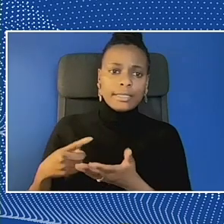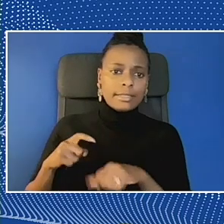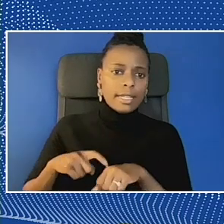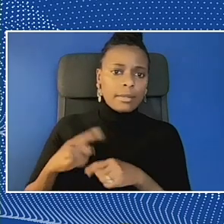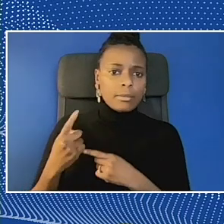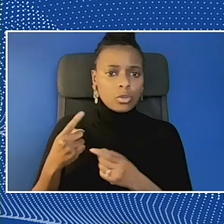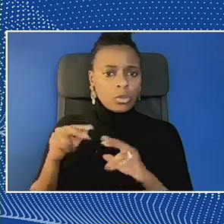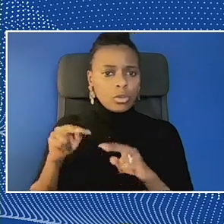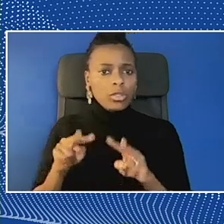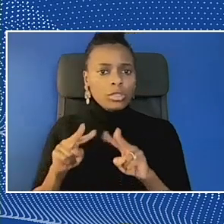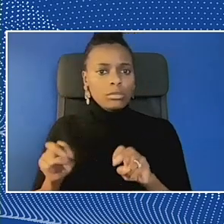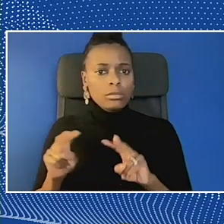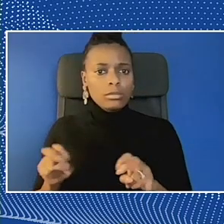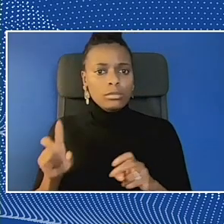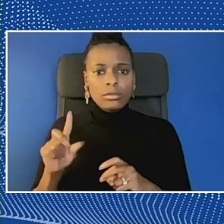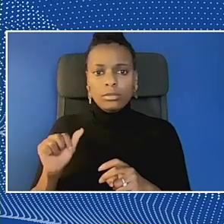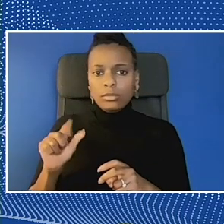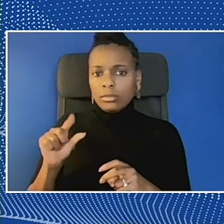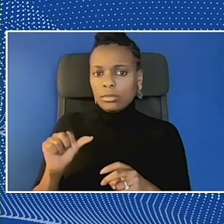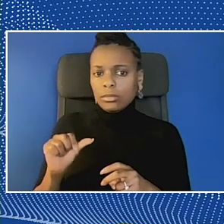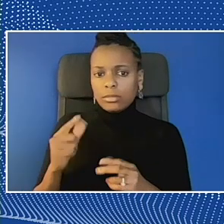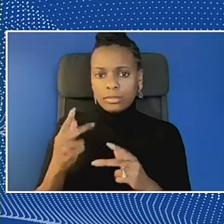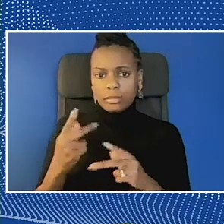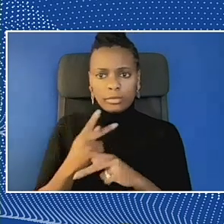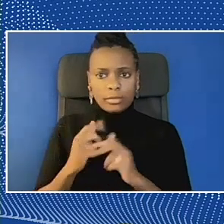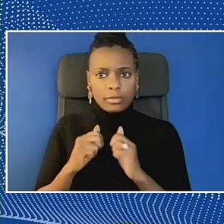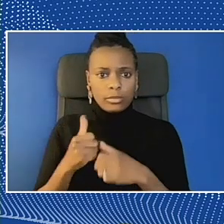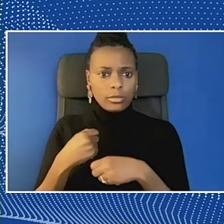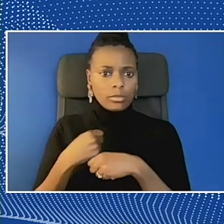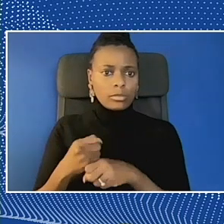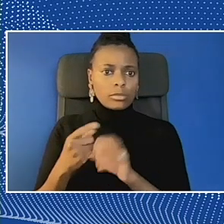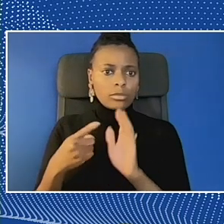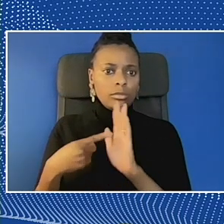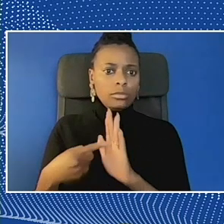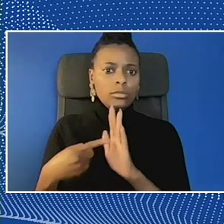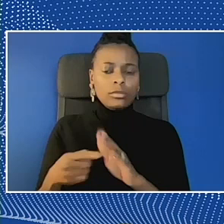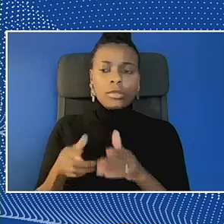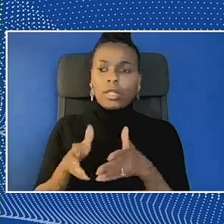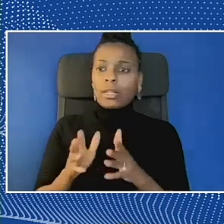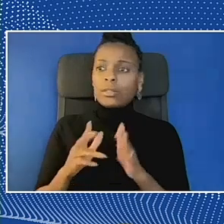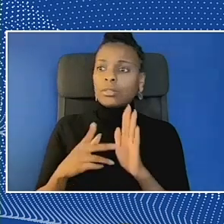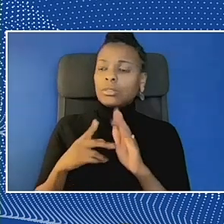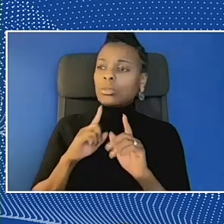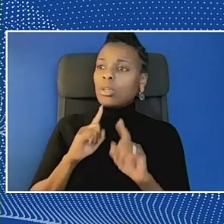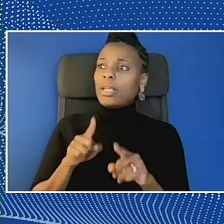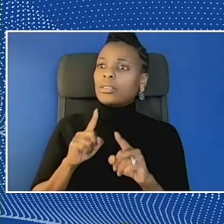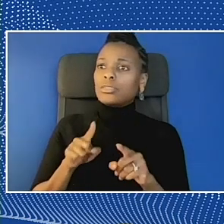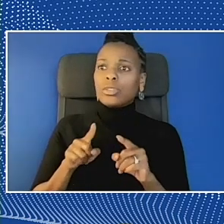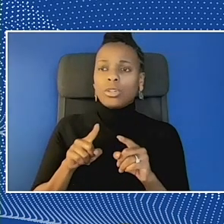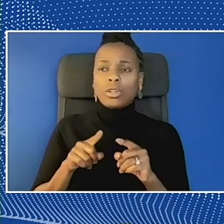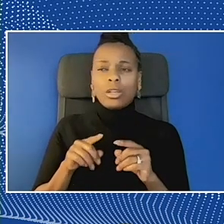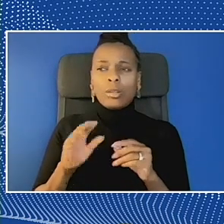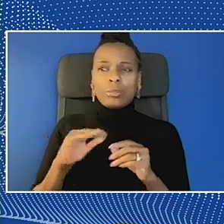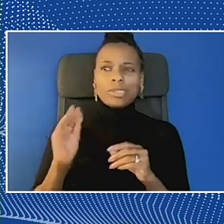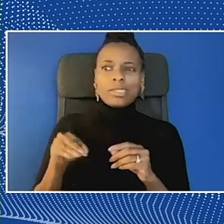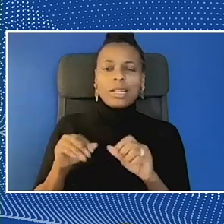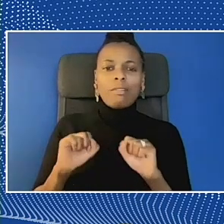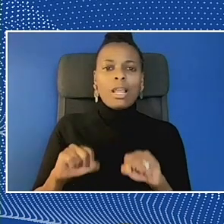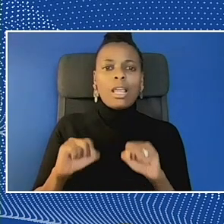to create a model that allows them to answer this question of likely default or likely to experience hardship.